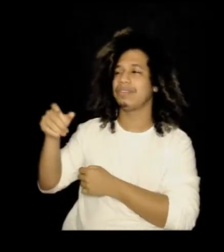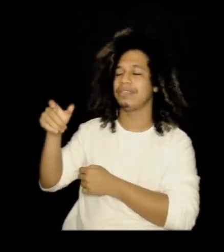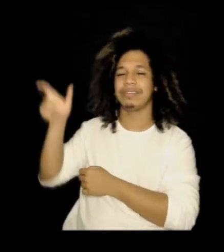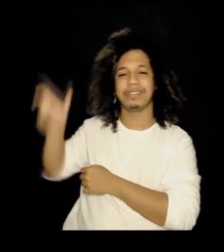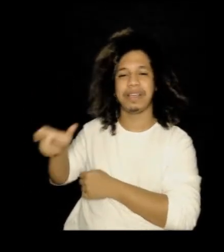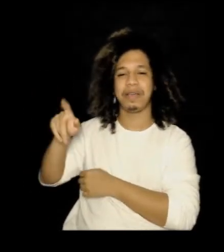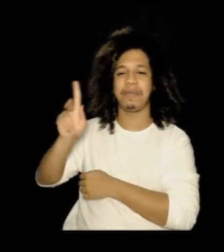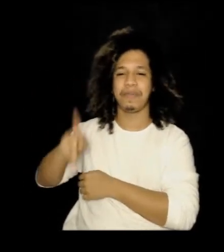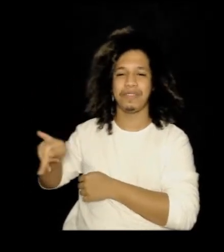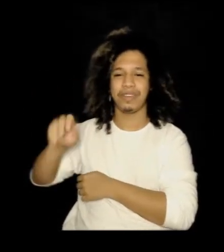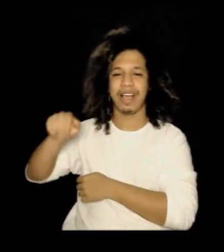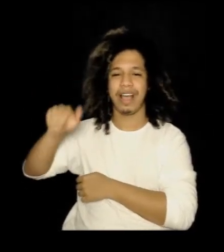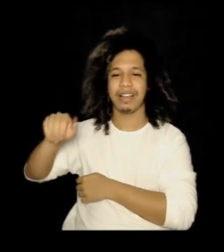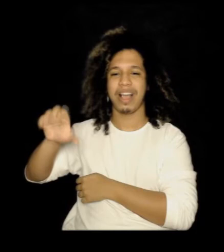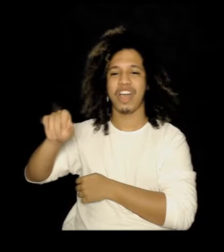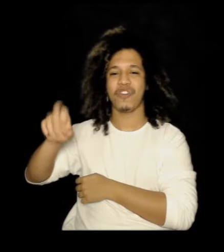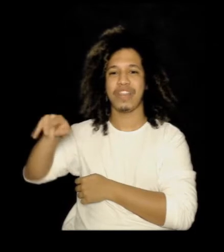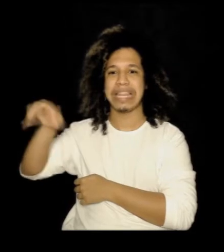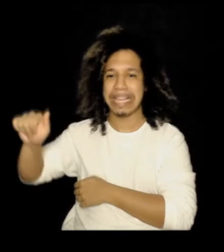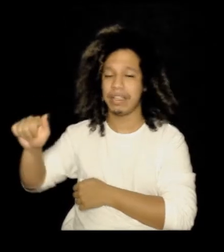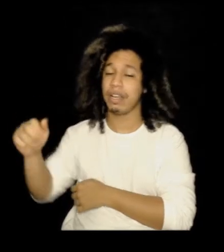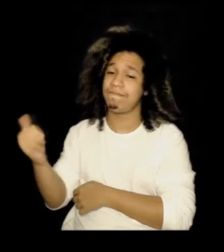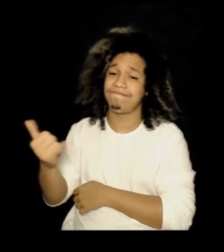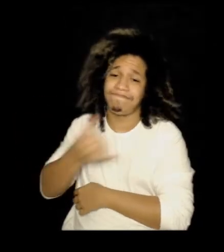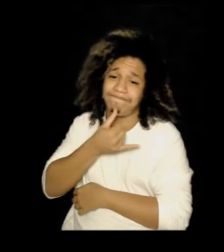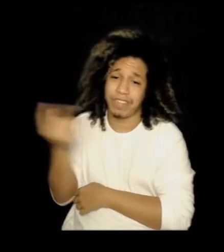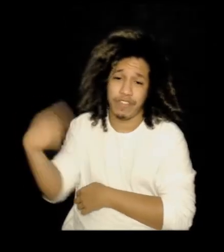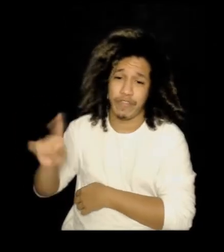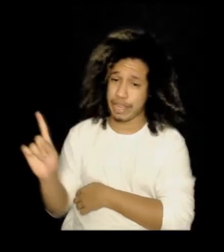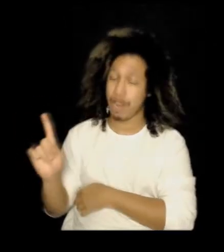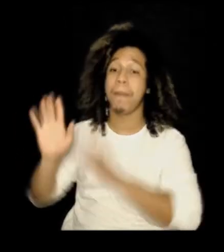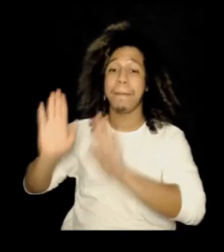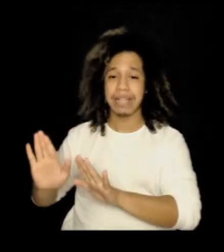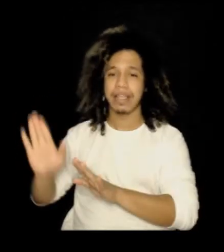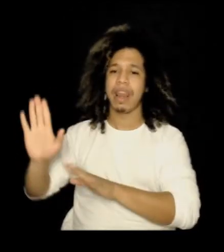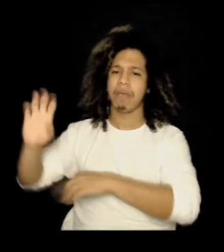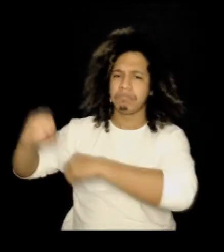And a cool thing about it, it is that it all started with a suggestion by